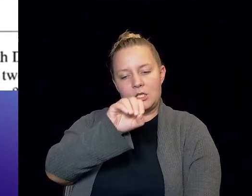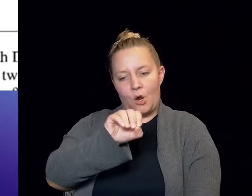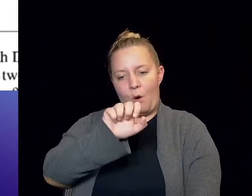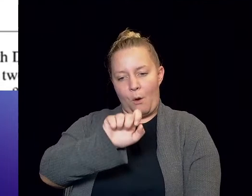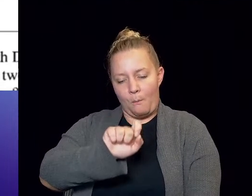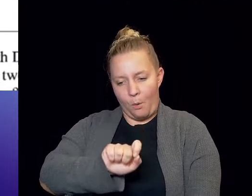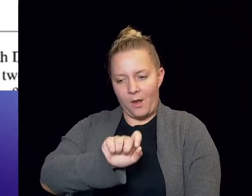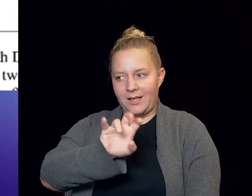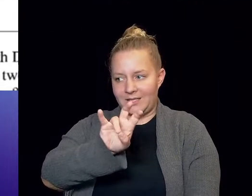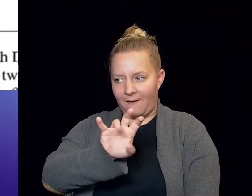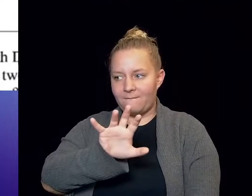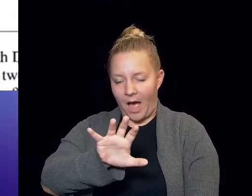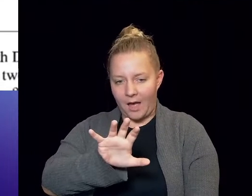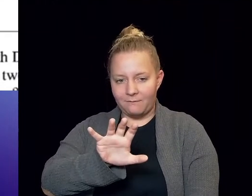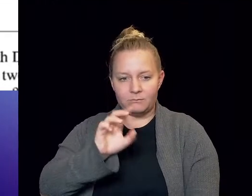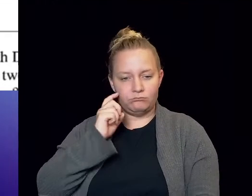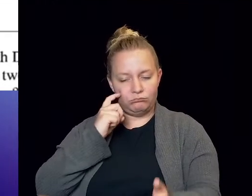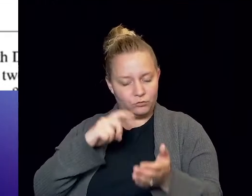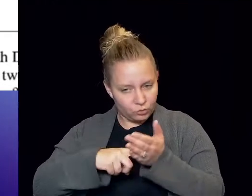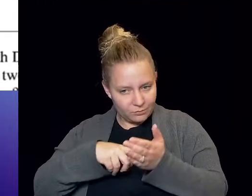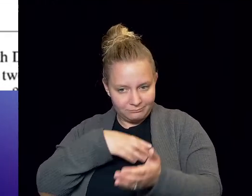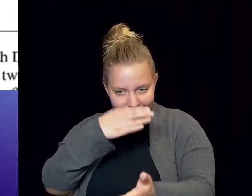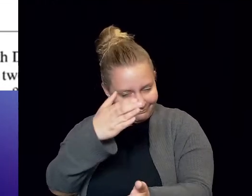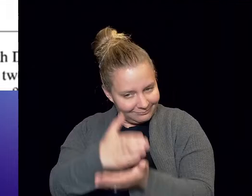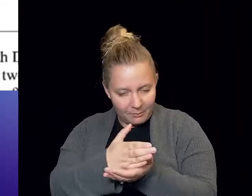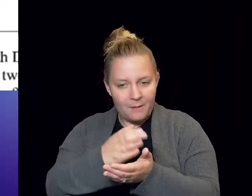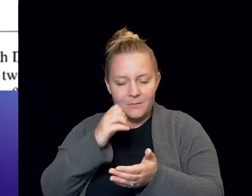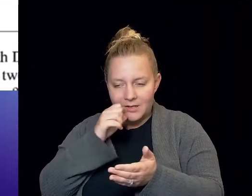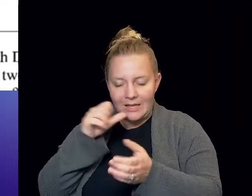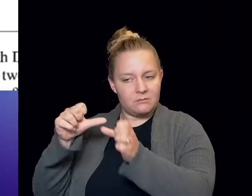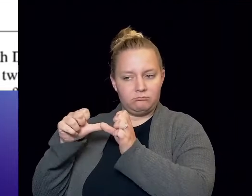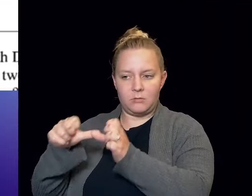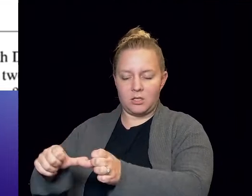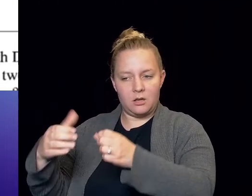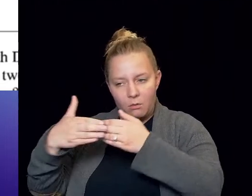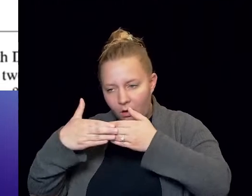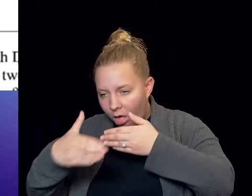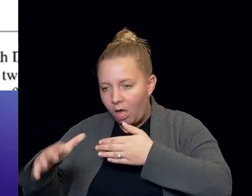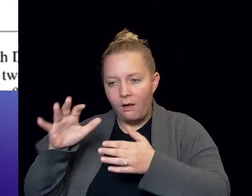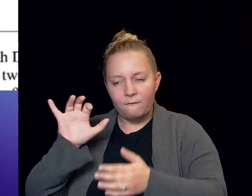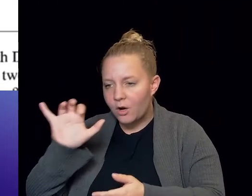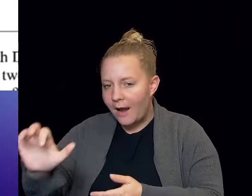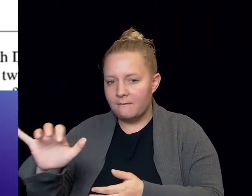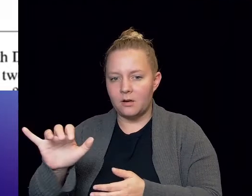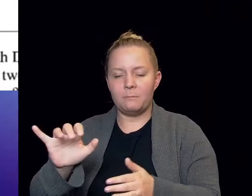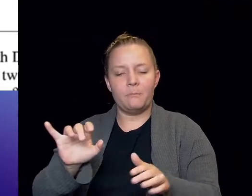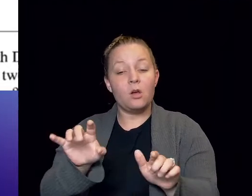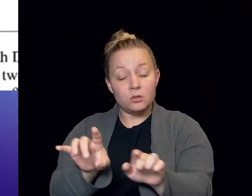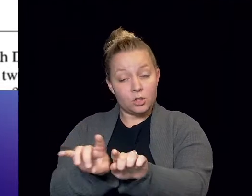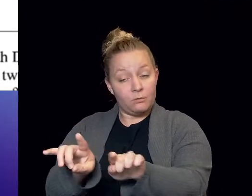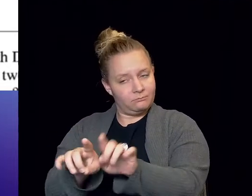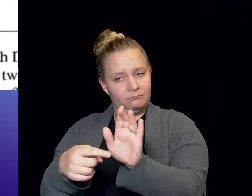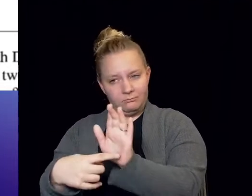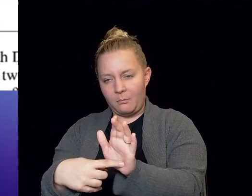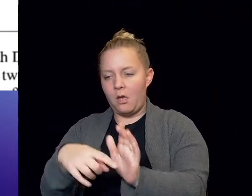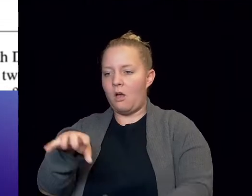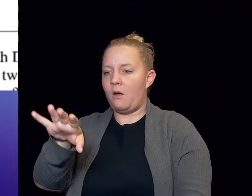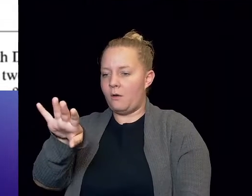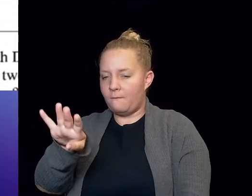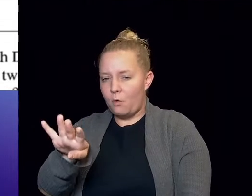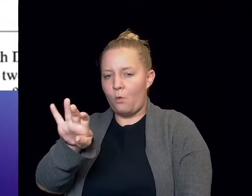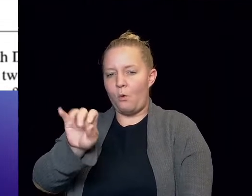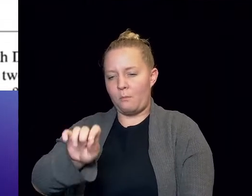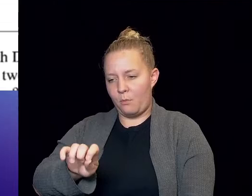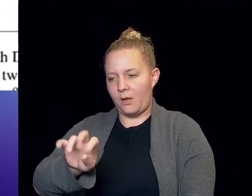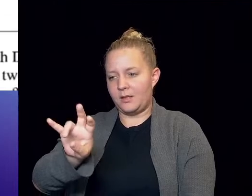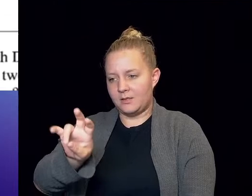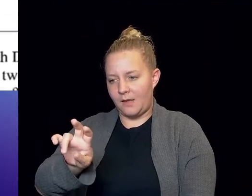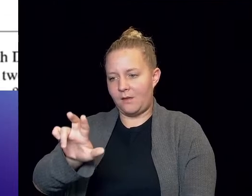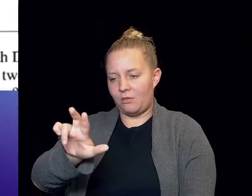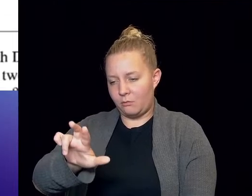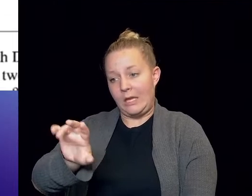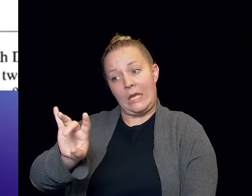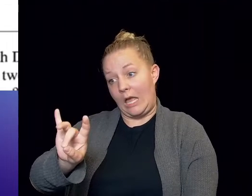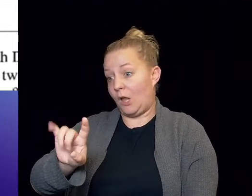Notice that it stops. It does not continue going on and on forever. We could also have like 4.7381